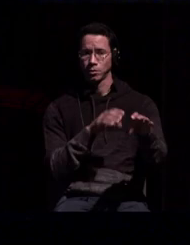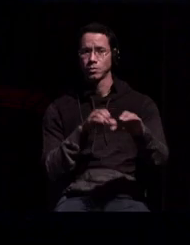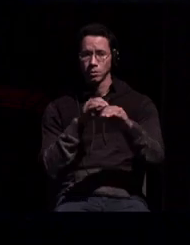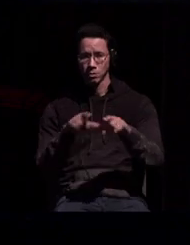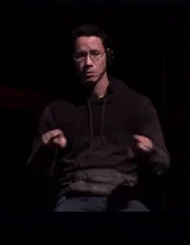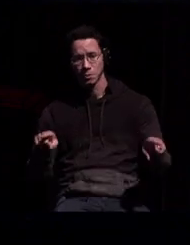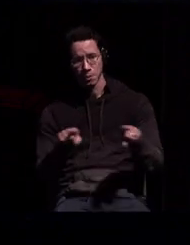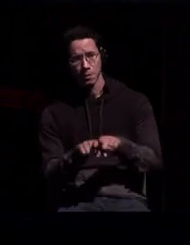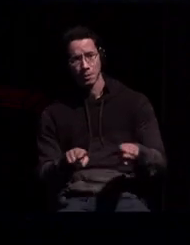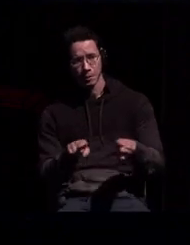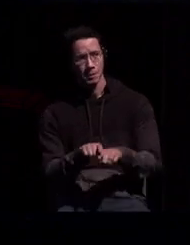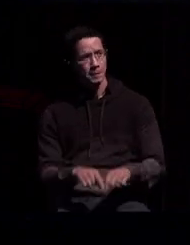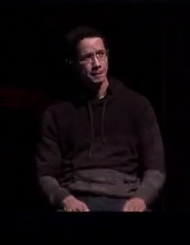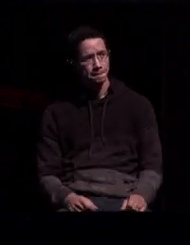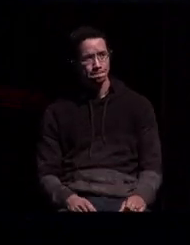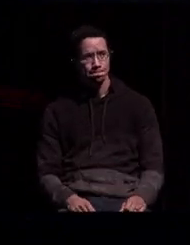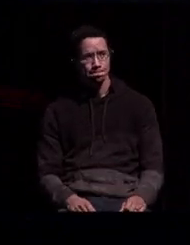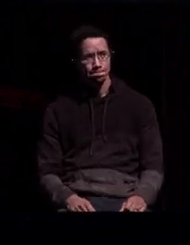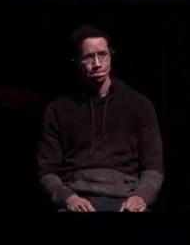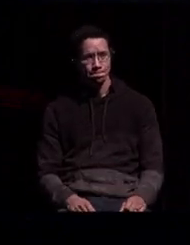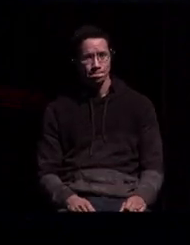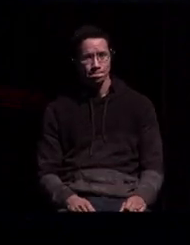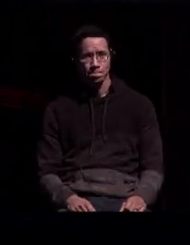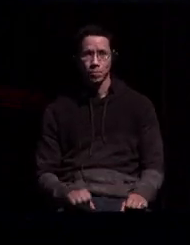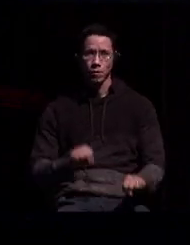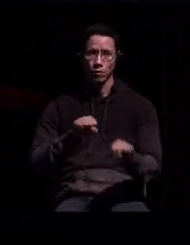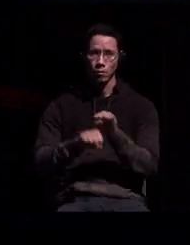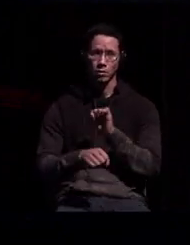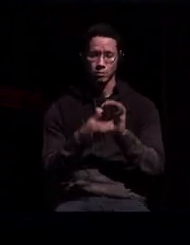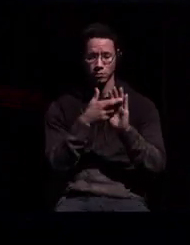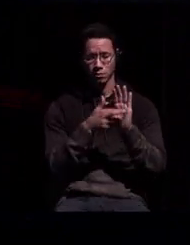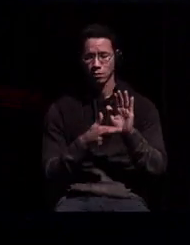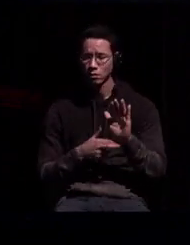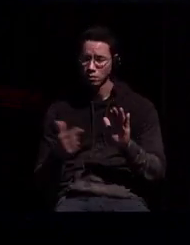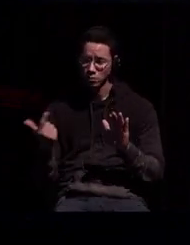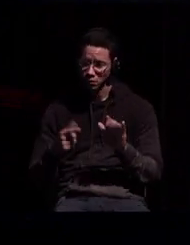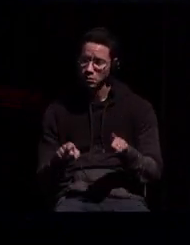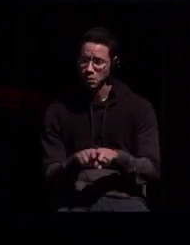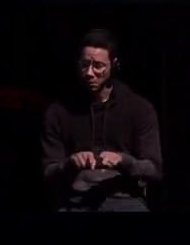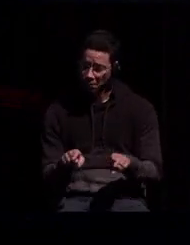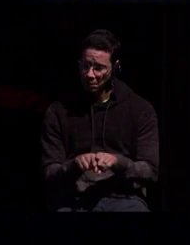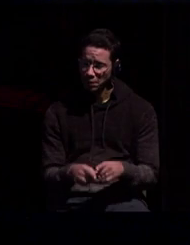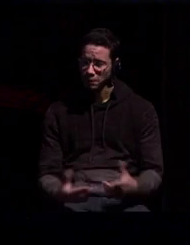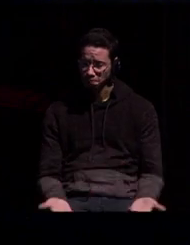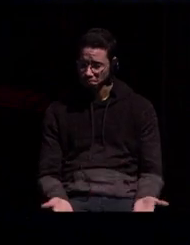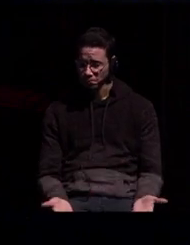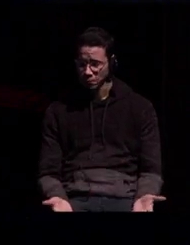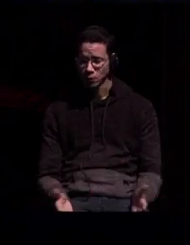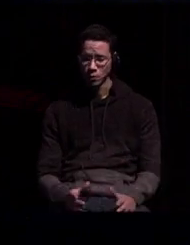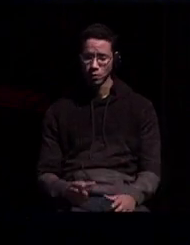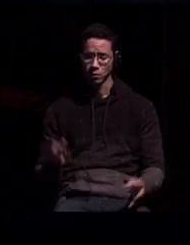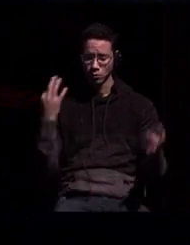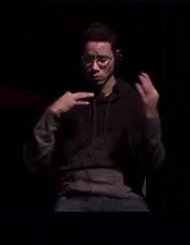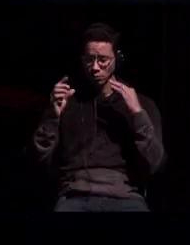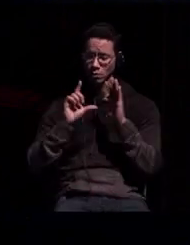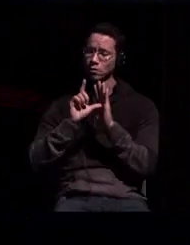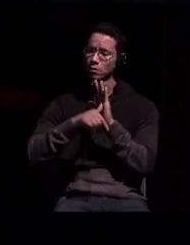Also for non-regulated formation. So, why to tourism gender perspective came so late?” It has to do with the resistances existing in the